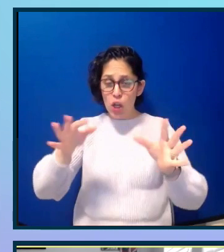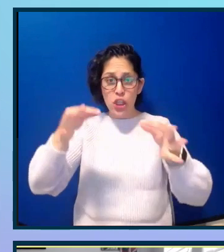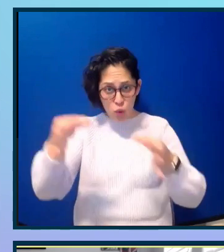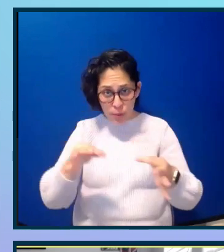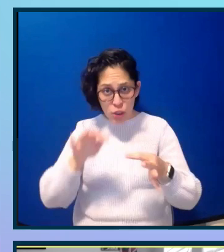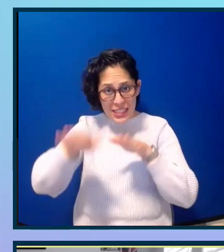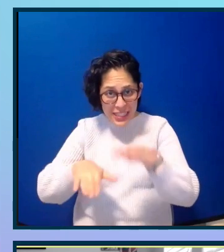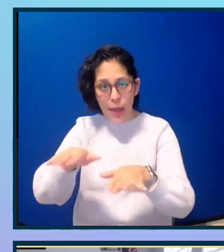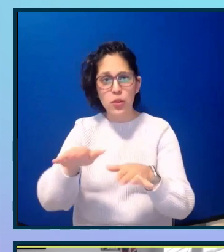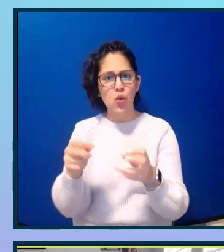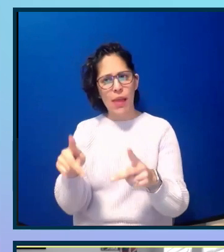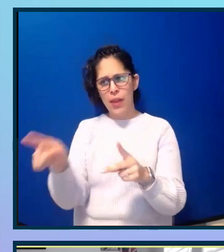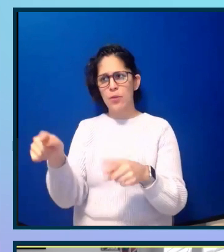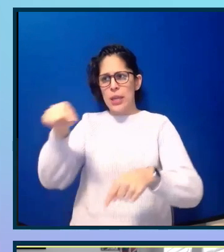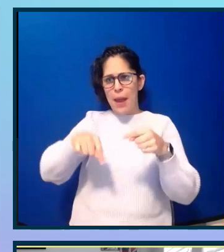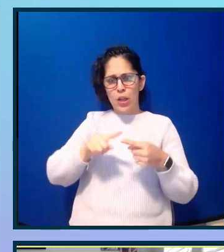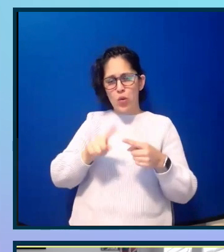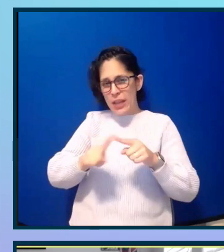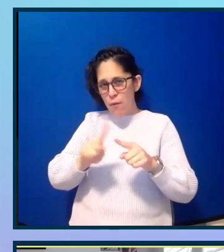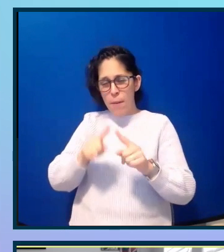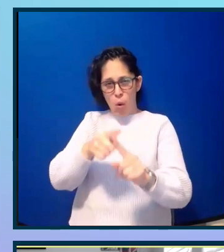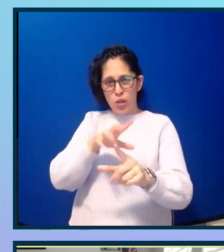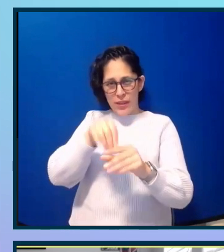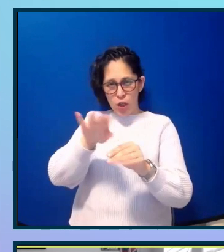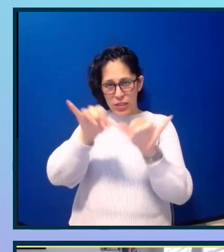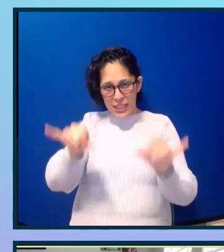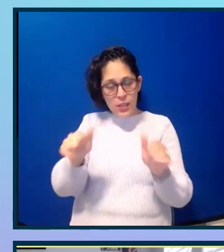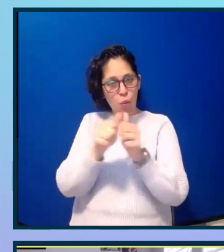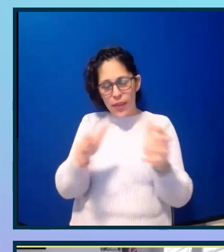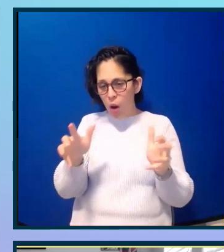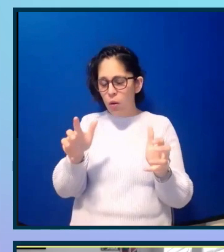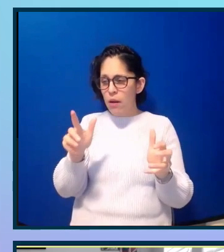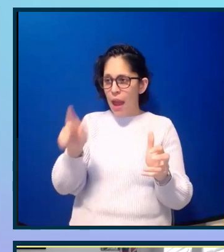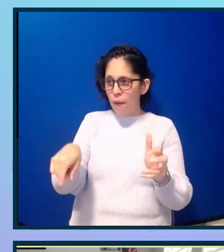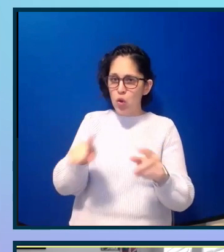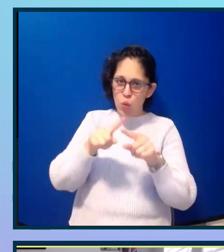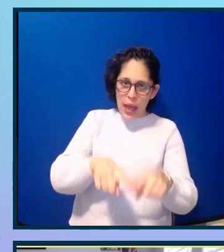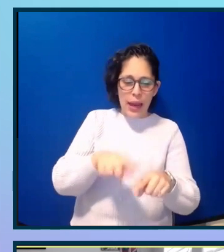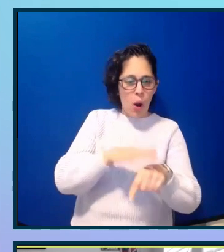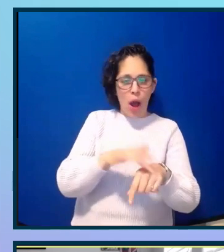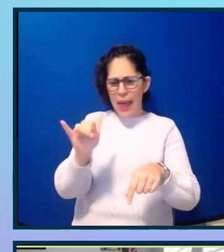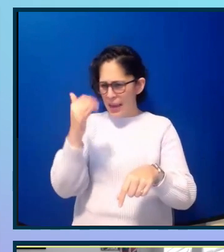to get back to different points in the system without having to rely on sort of a memory of something